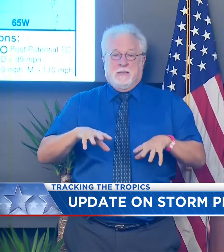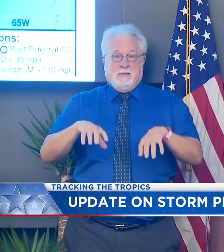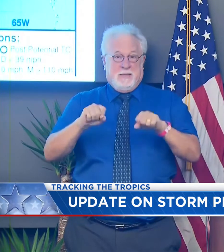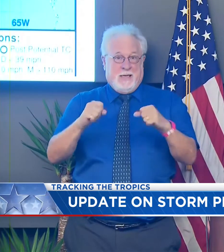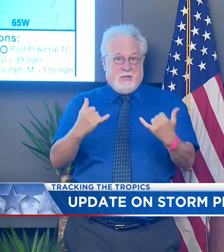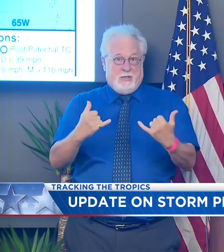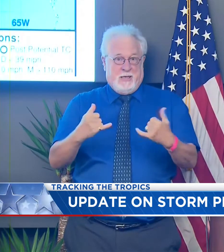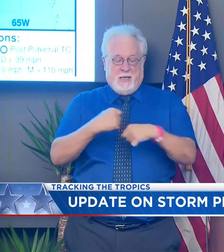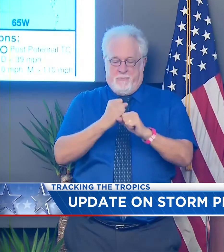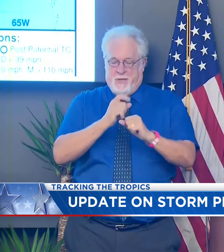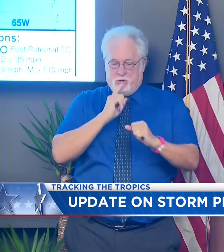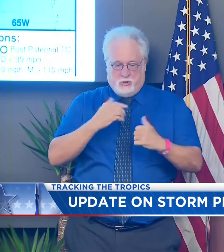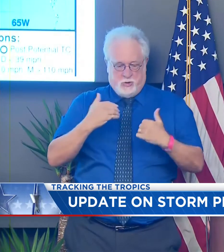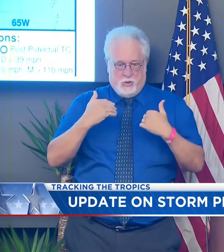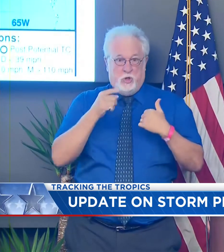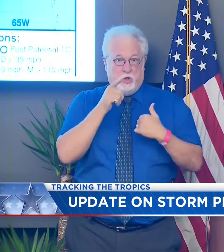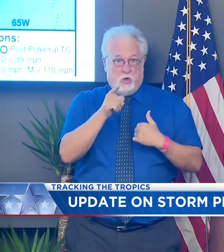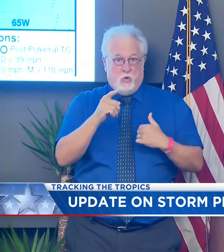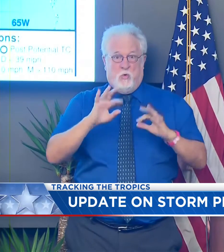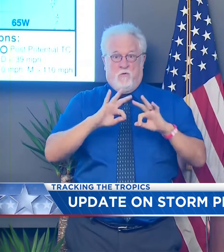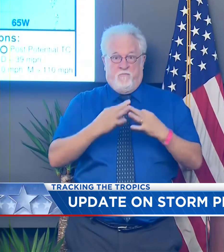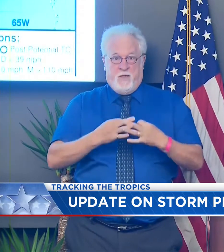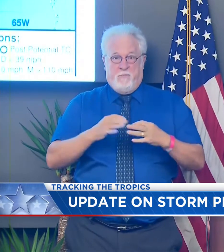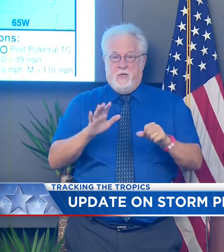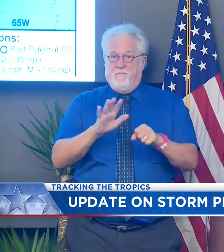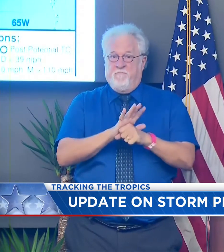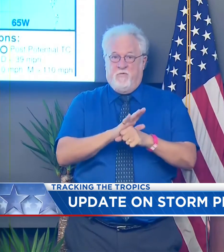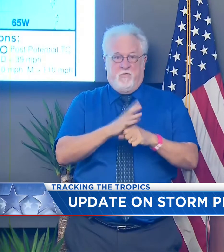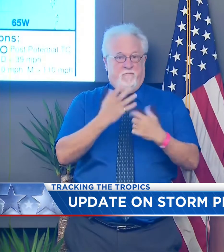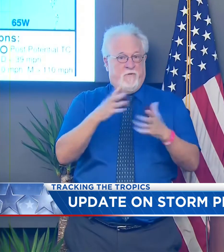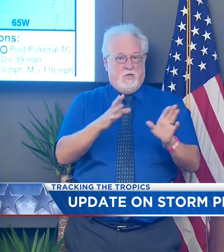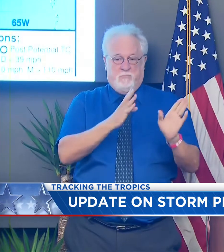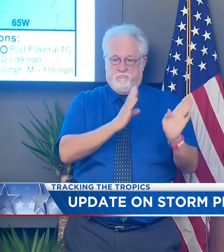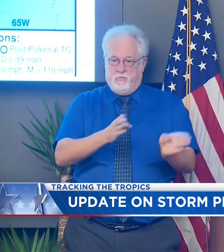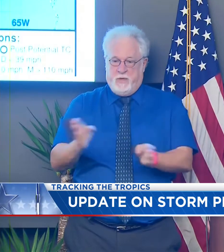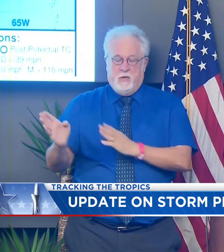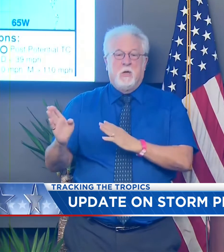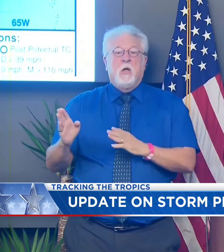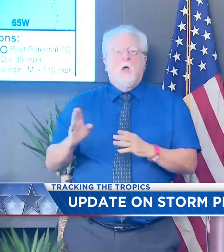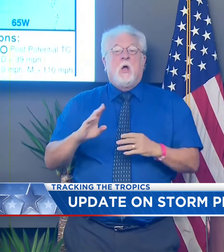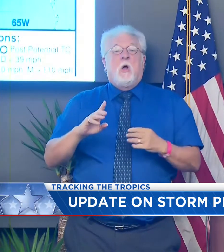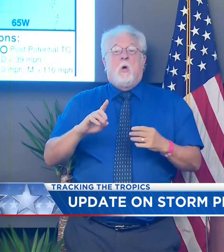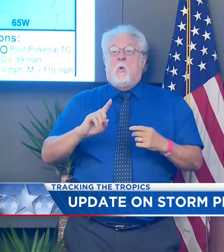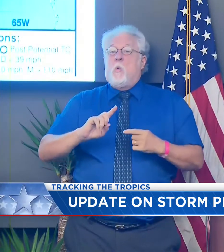MUCH OF SOUTH LOUISIANA, SO CLOSE TOGETHER. YOU SHOULD BE TAKING TODAY AND